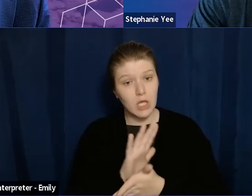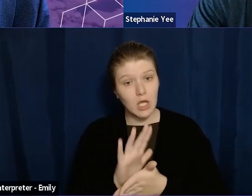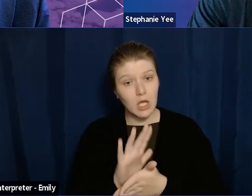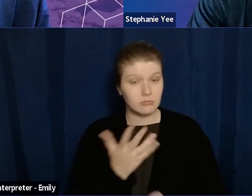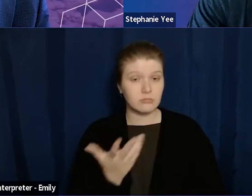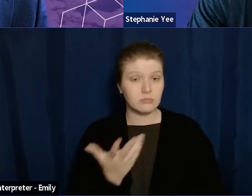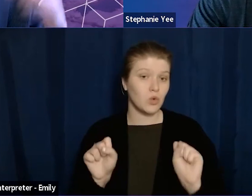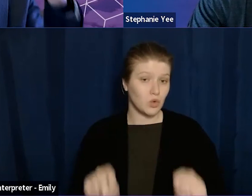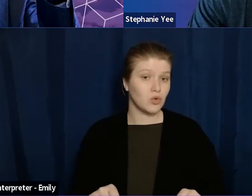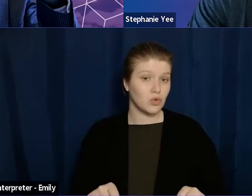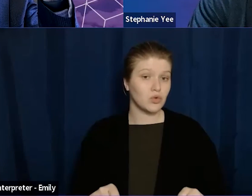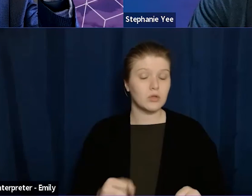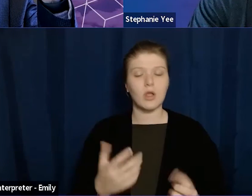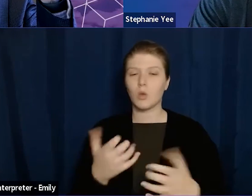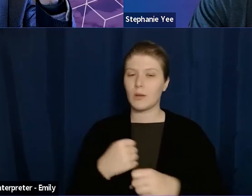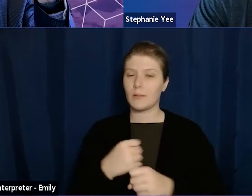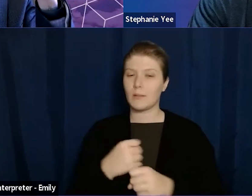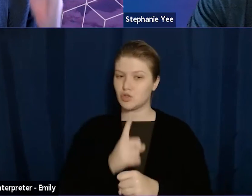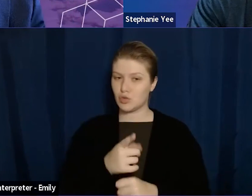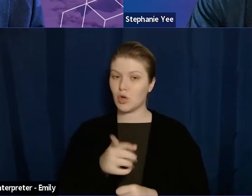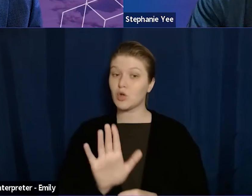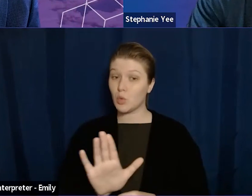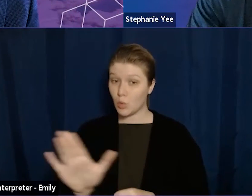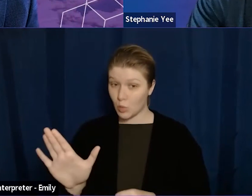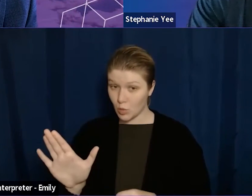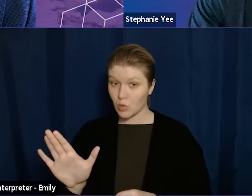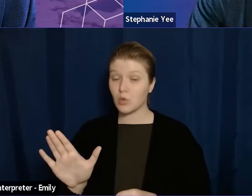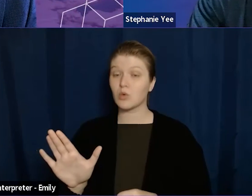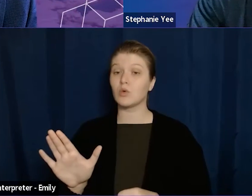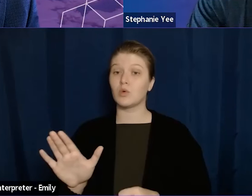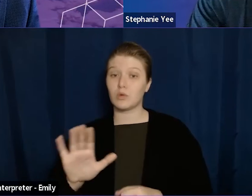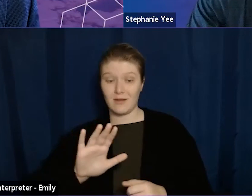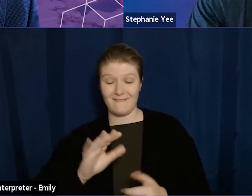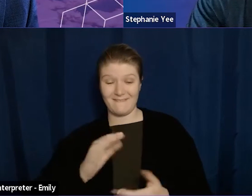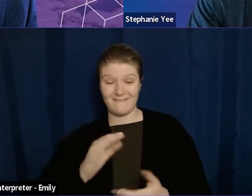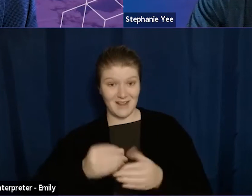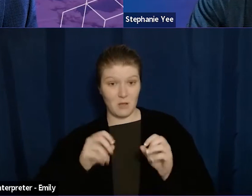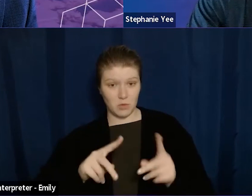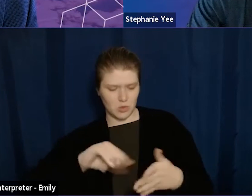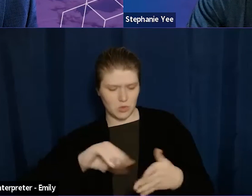And you want to make sure that you are reading the funding opportunity carefully to see